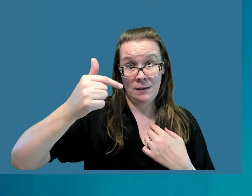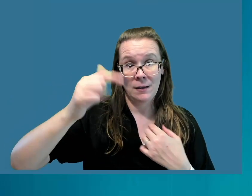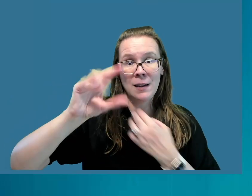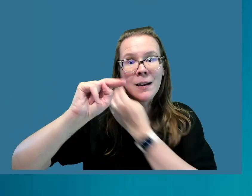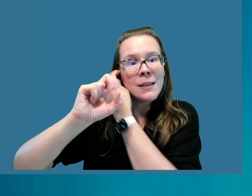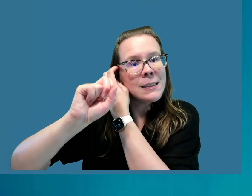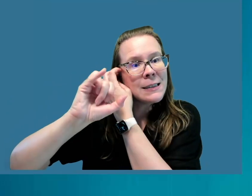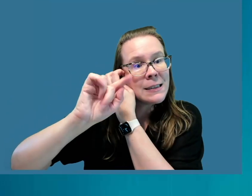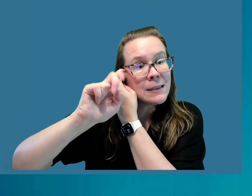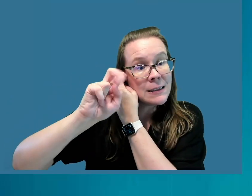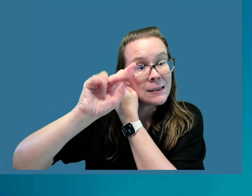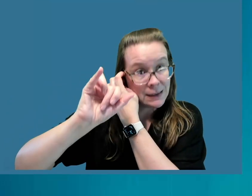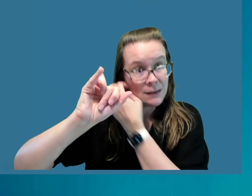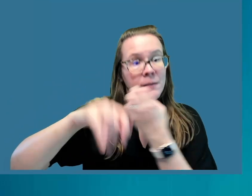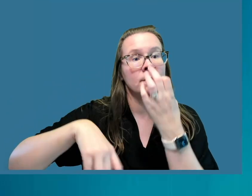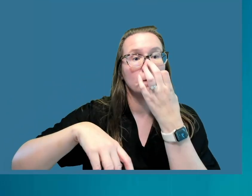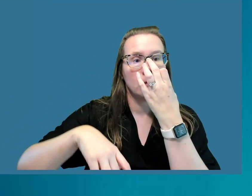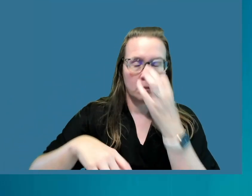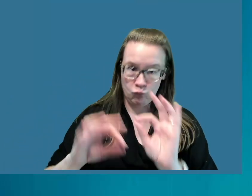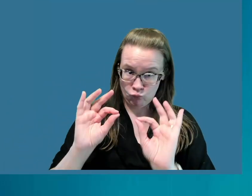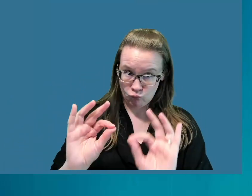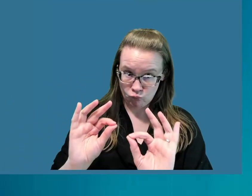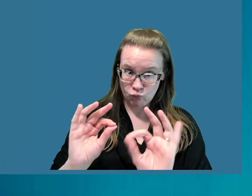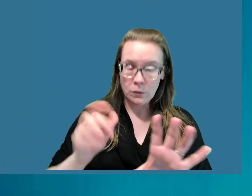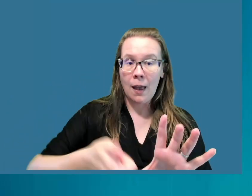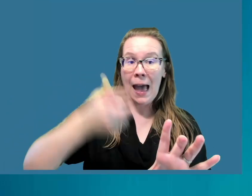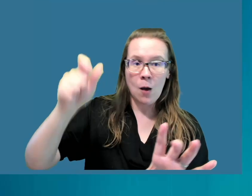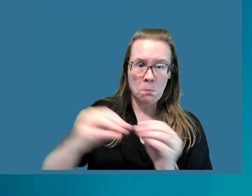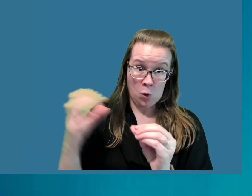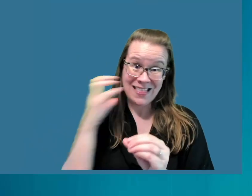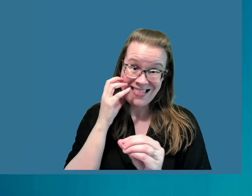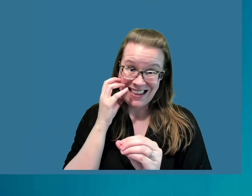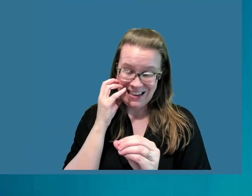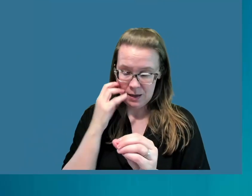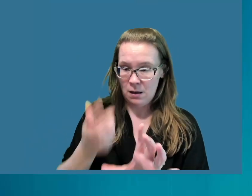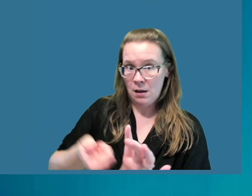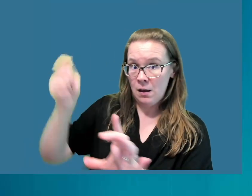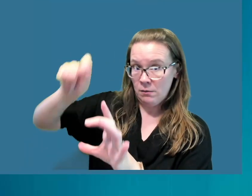And I always bring the smaller bowl of icing to piping consistency first, and, again, use that